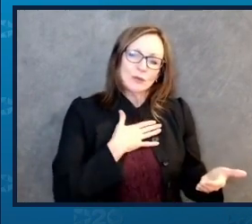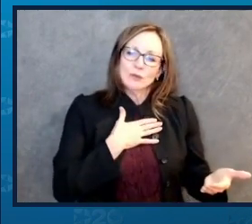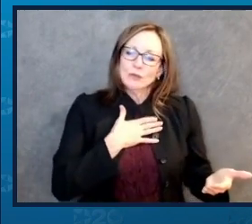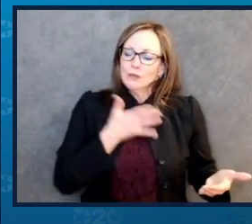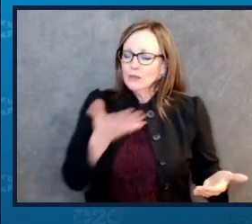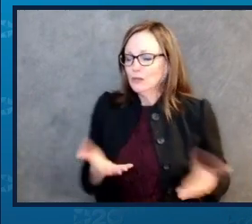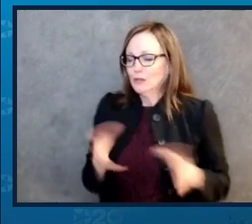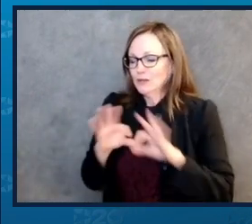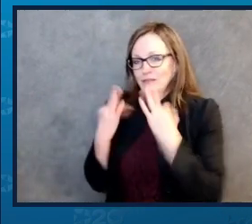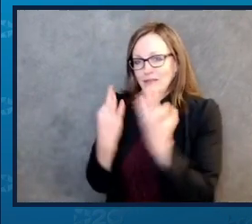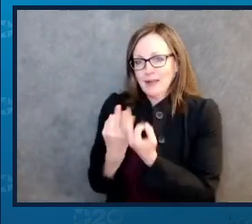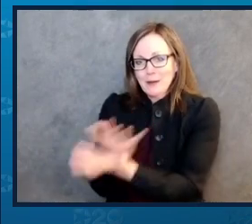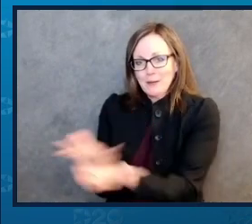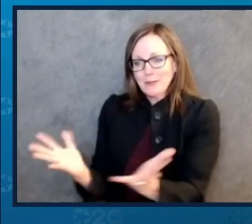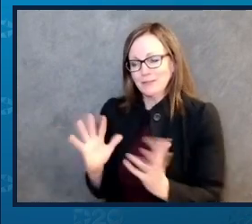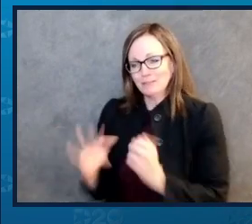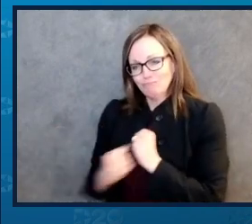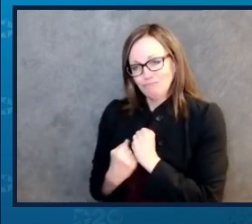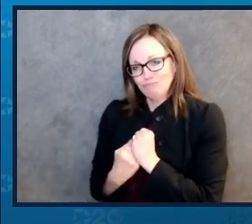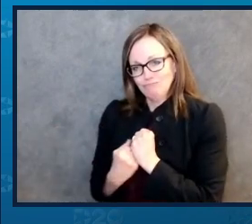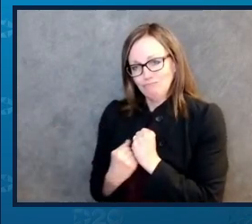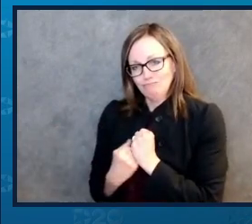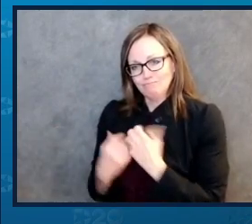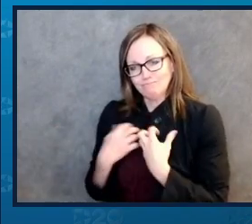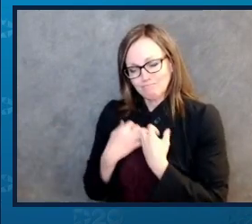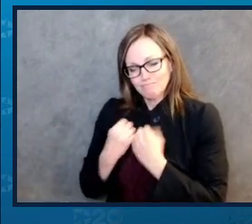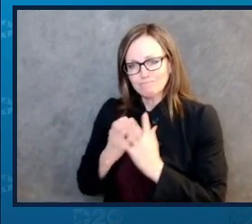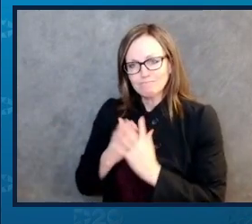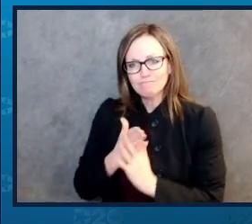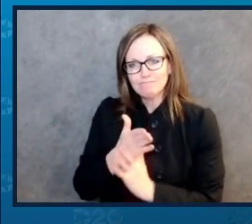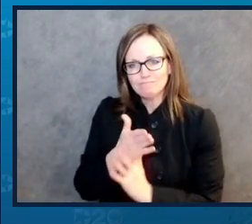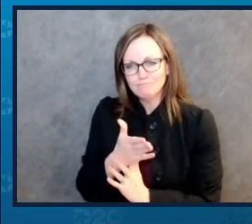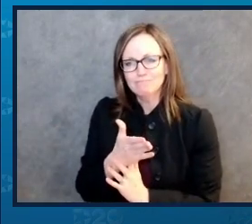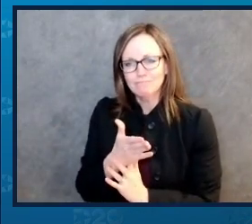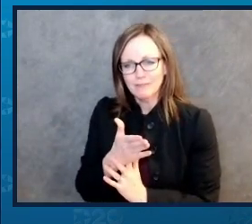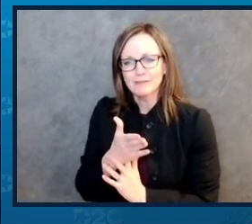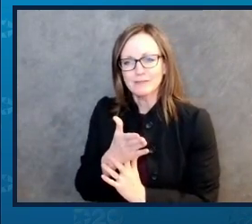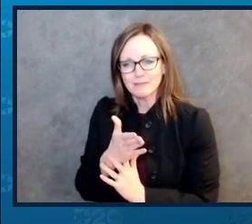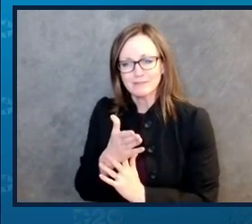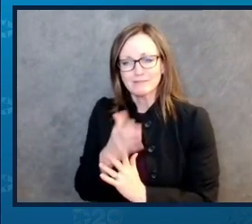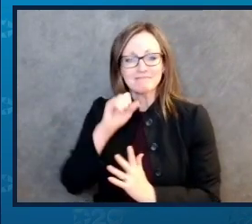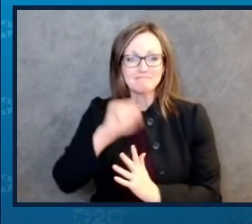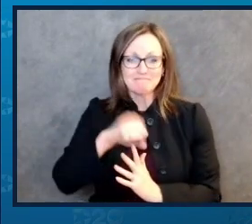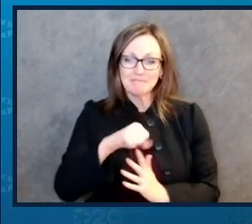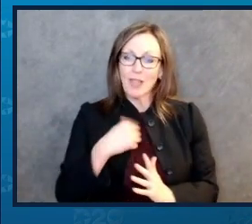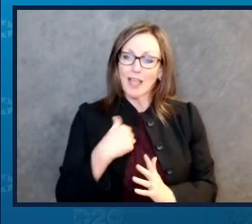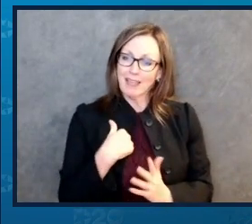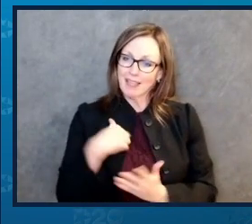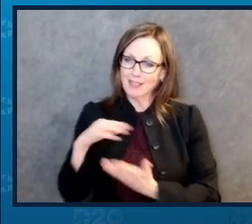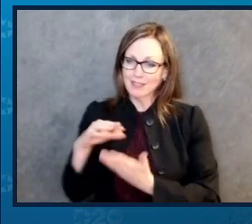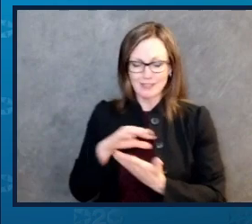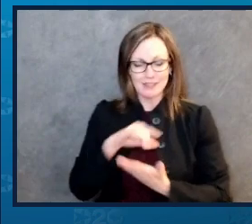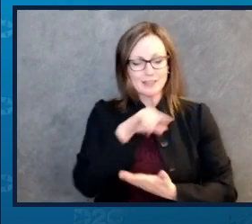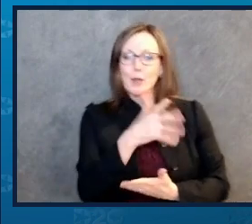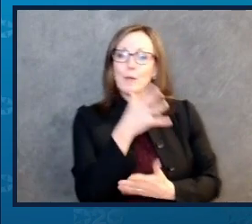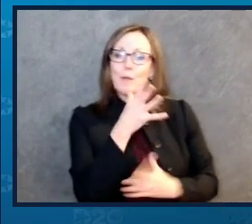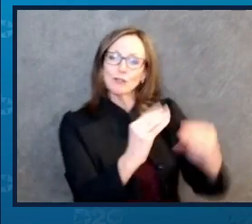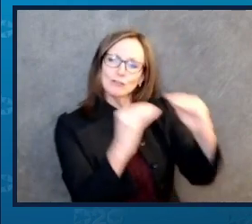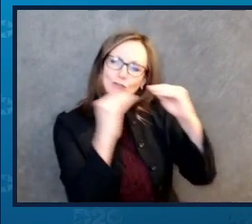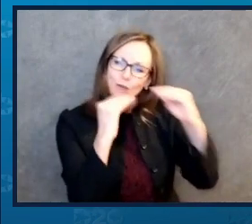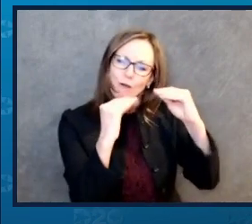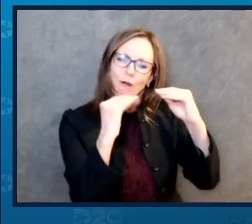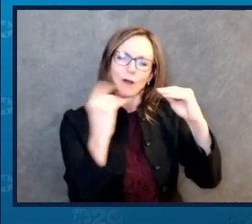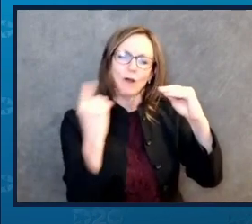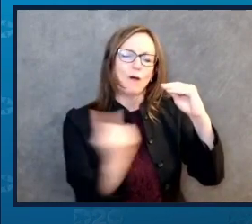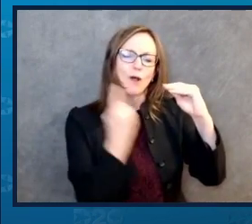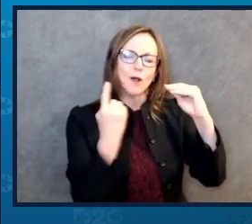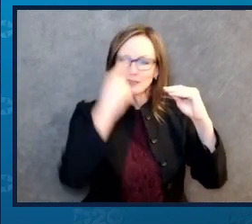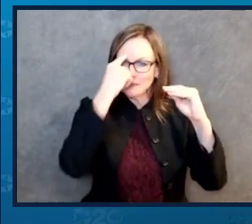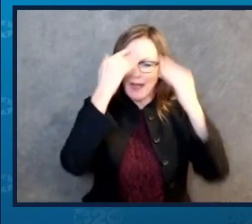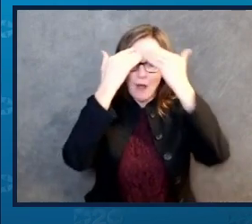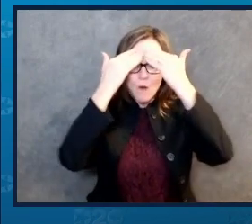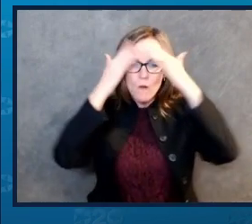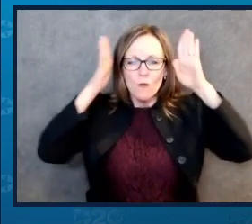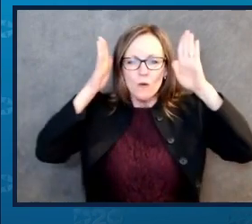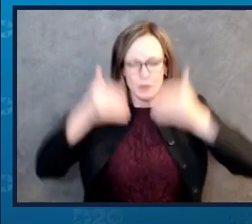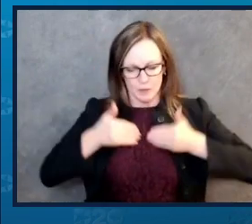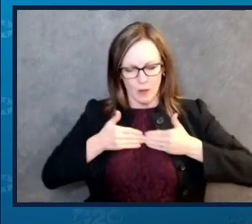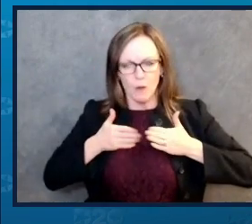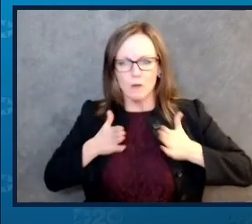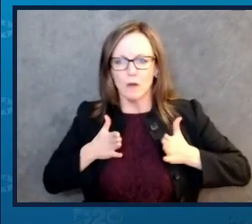OUR WORLD, SHE ALSO PUSHED US TO